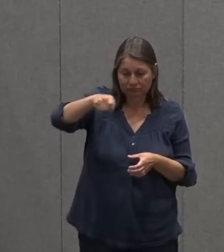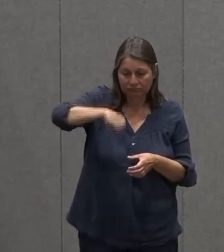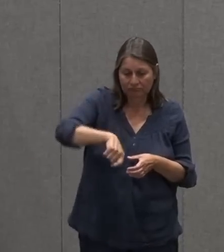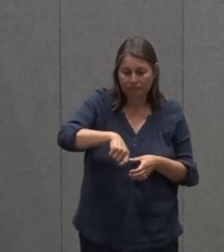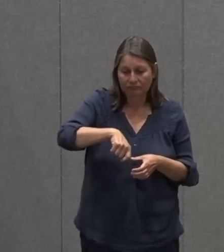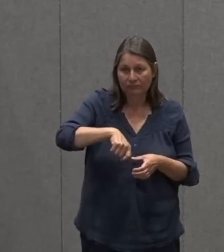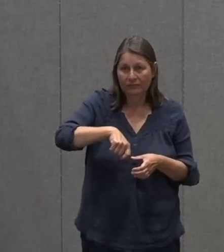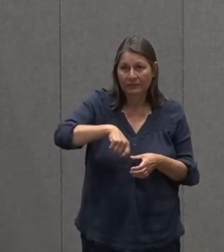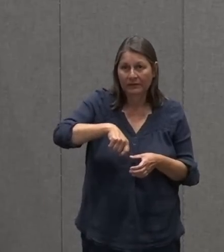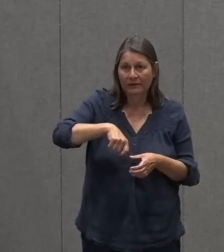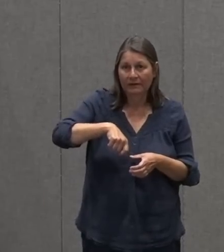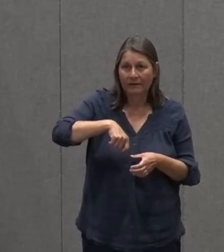I'm going to add the sugar.